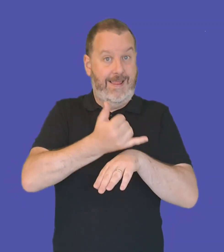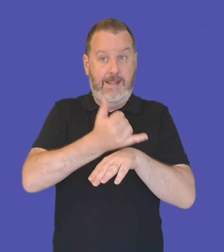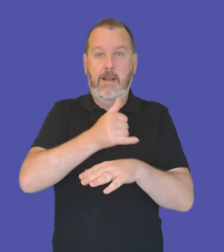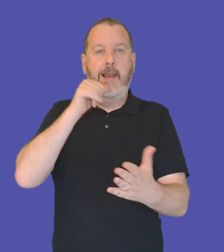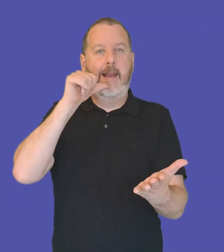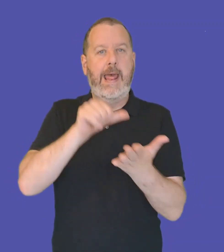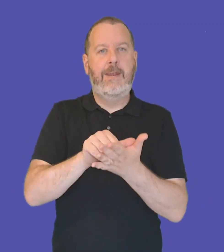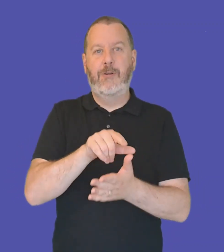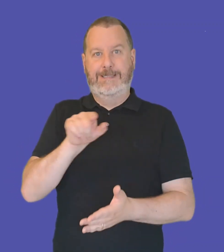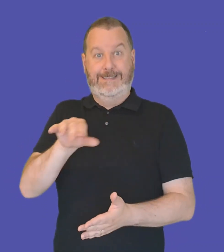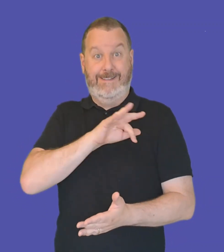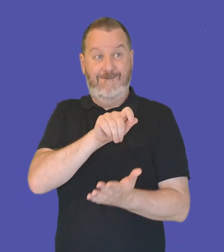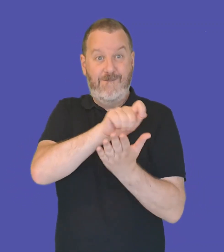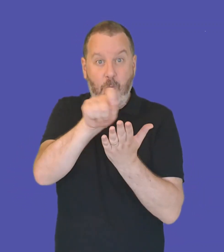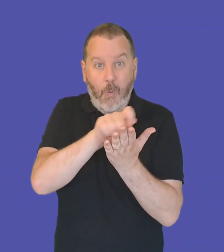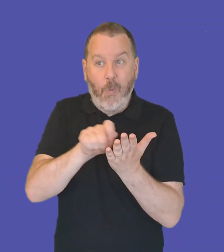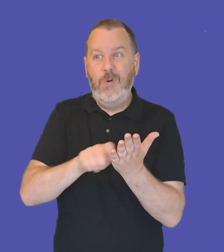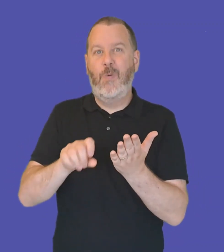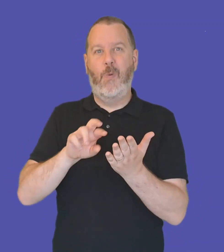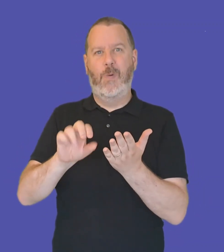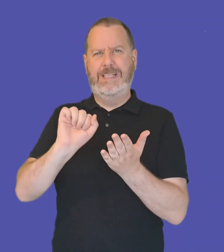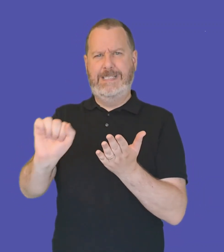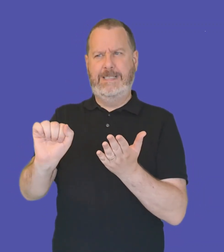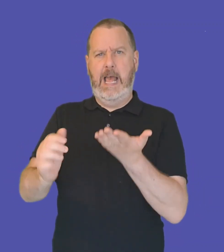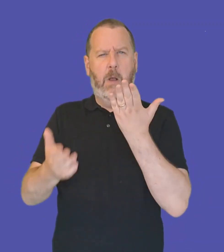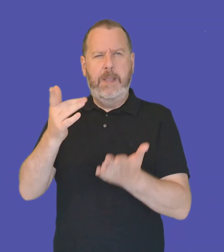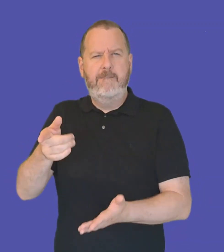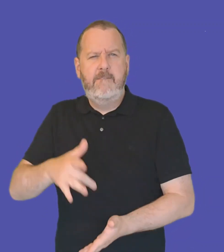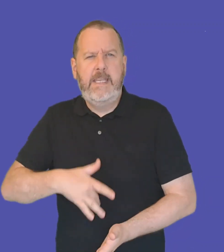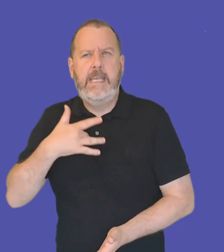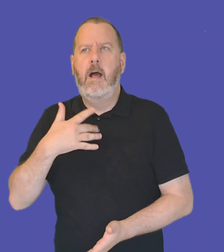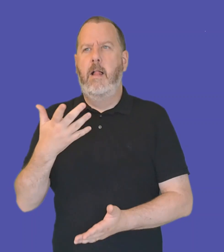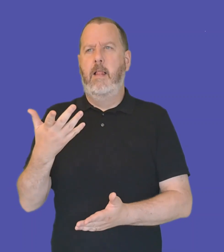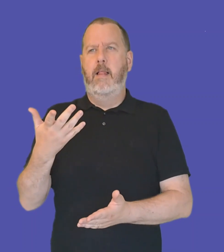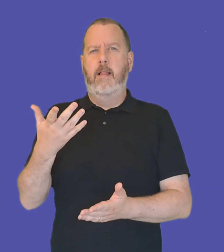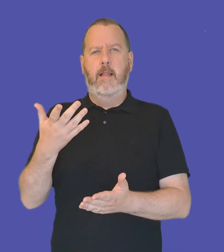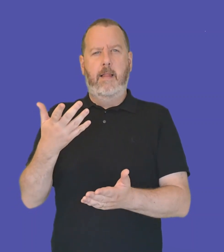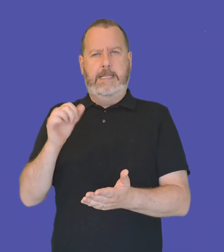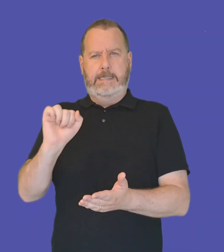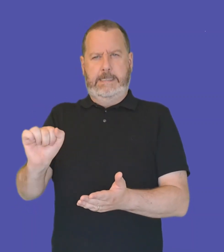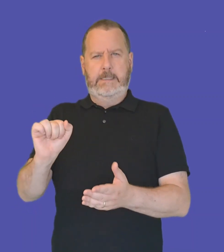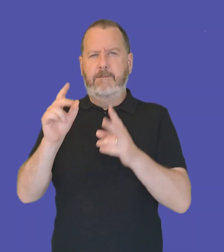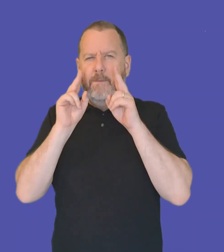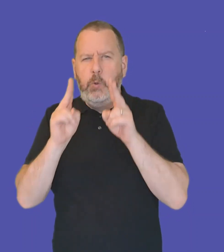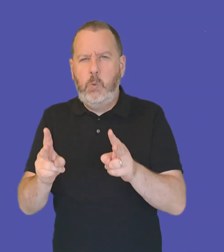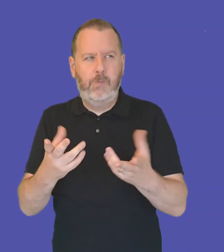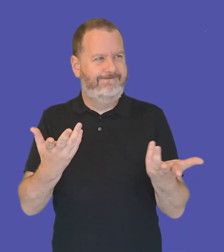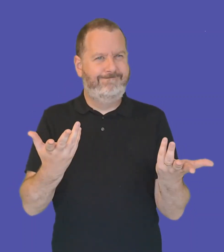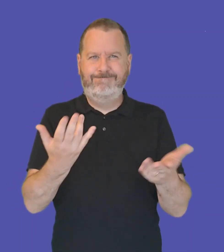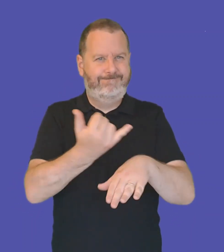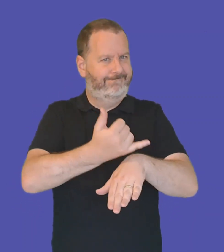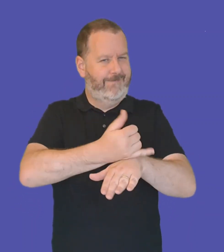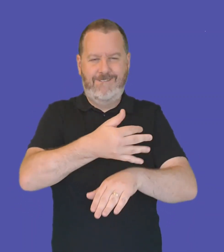any letters or documents of his, stating what he thought of his own situation, not yet anyway.